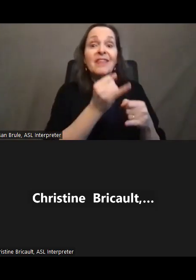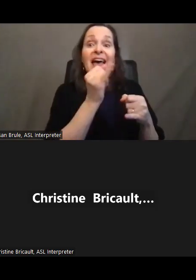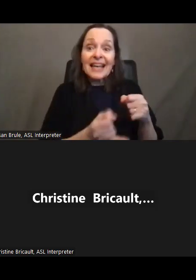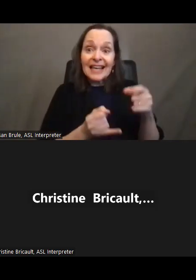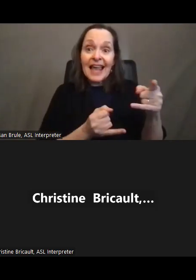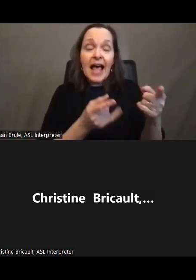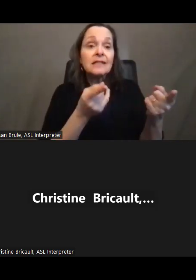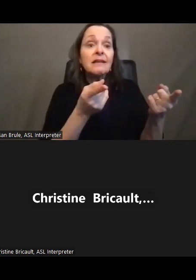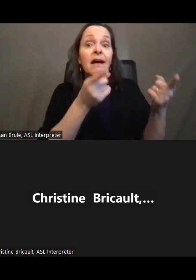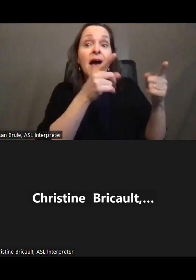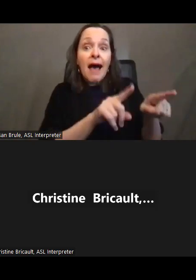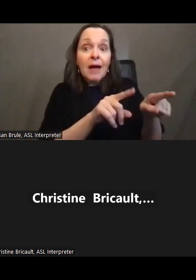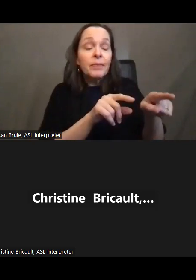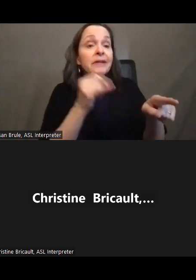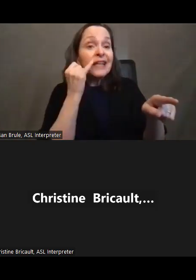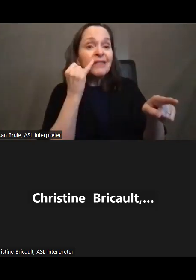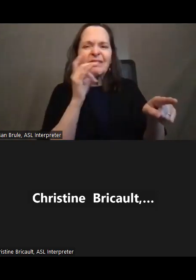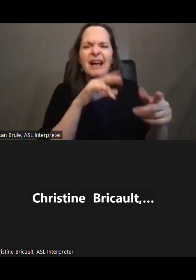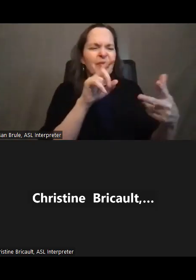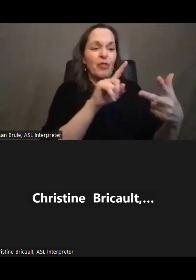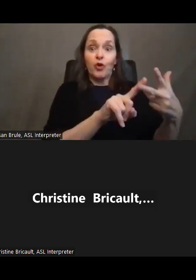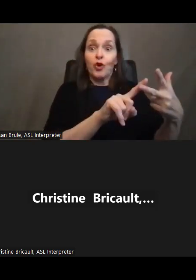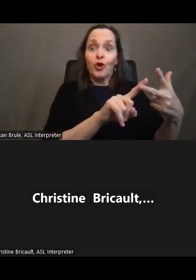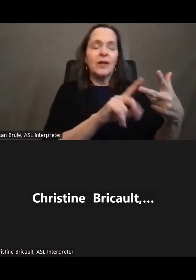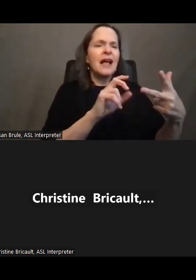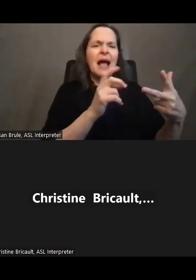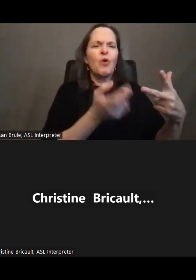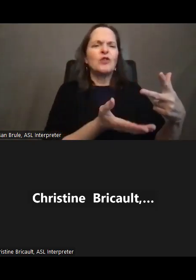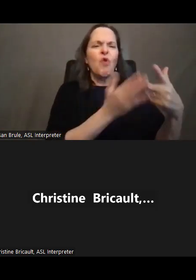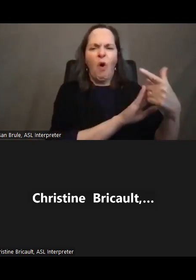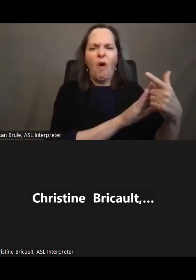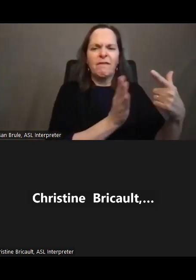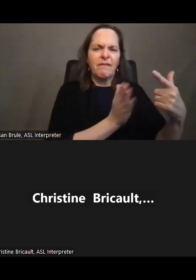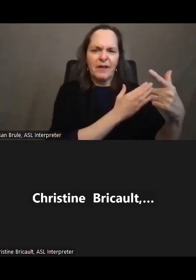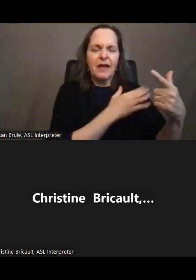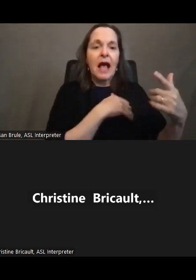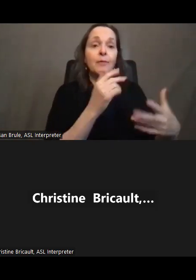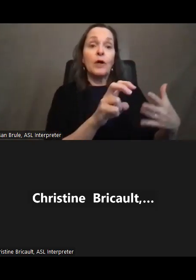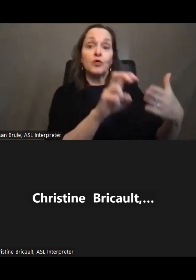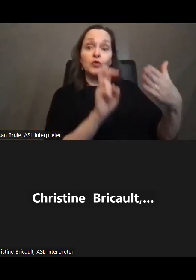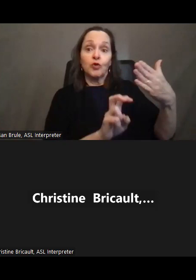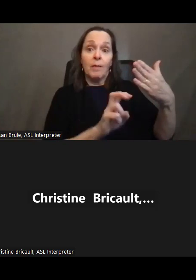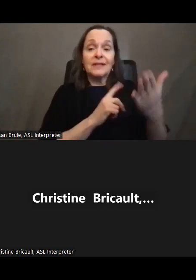I see some really good ones in here. So, this is a resource page.